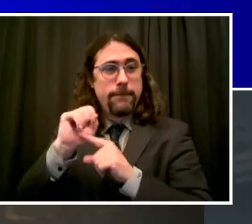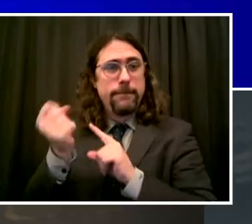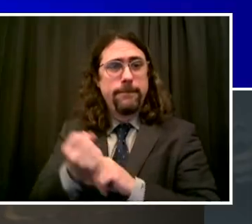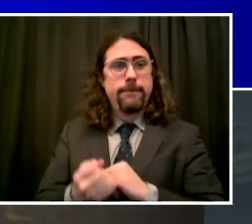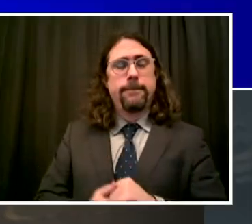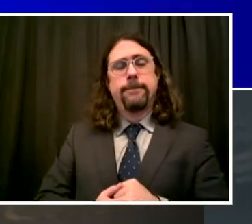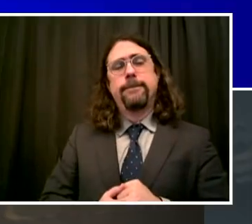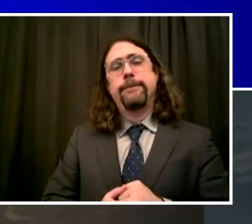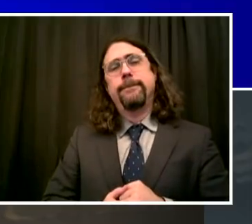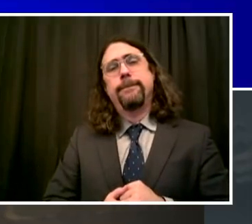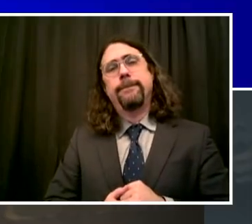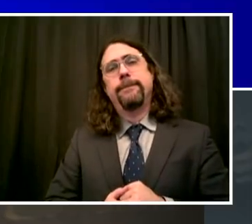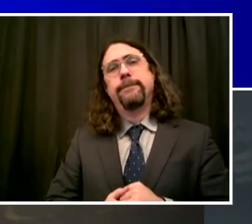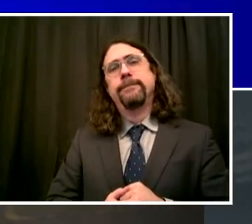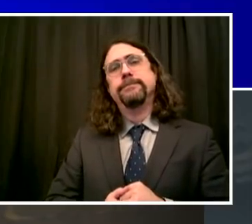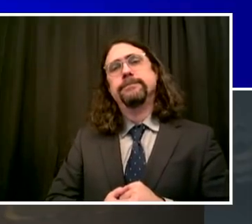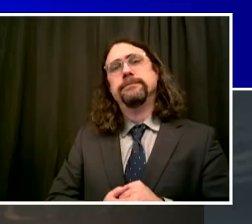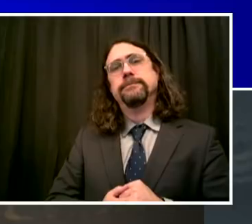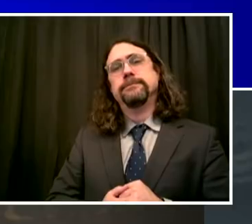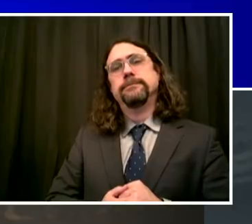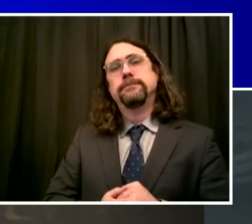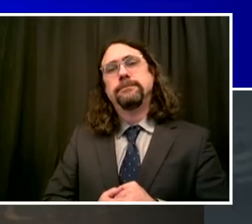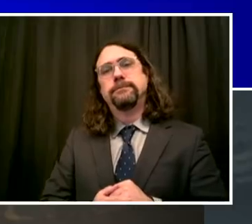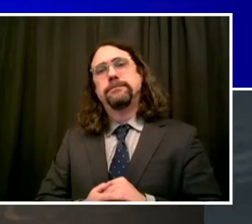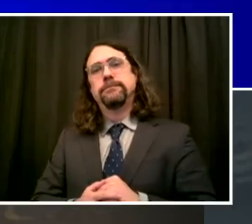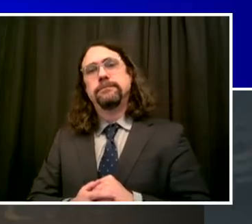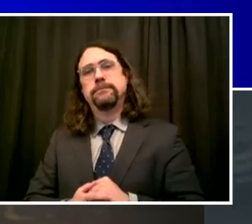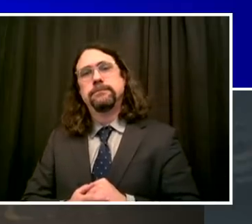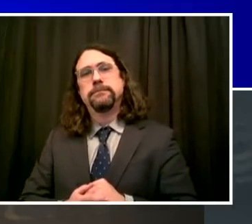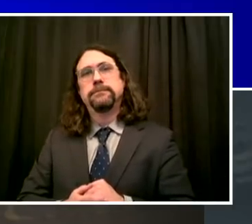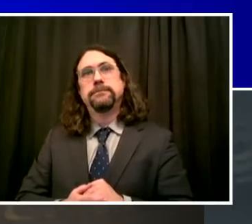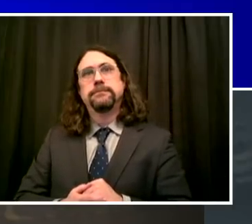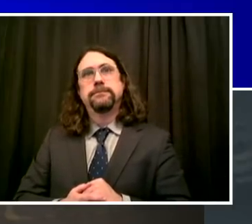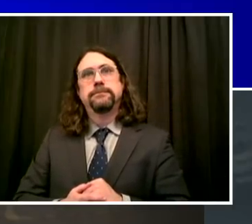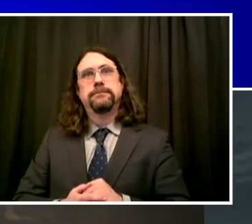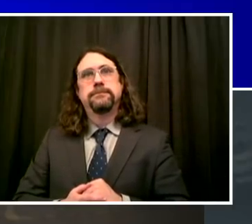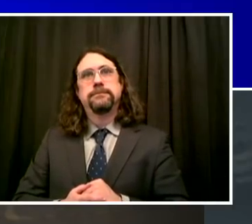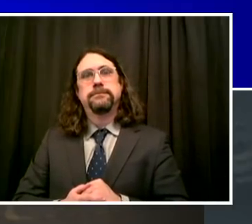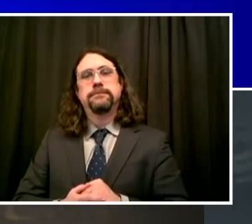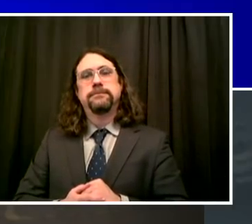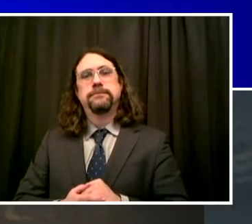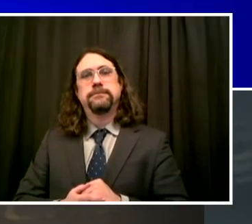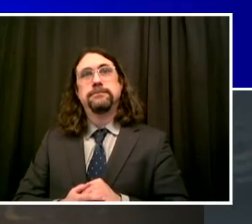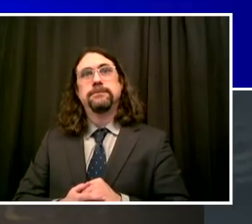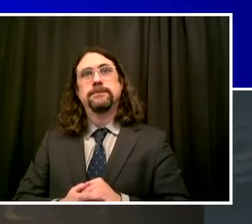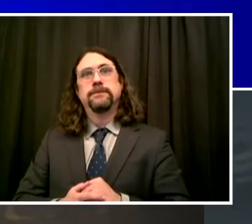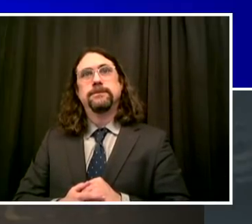BUSINESS, BUT ECBAU SETHEY KNEW THEIR NEIGHBORHOODS